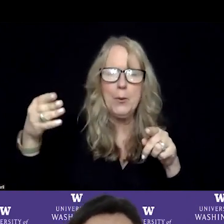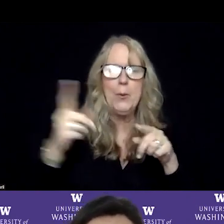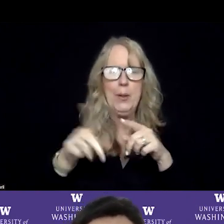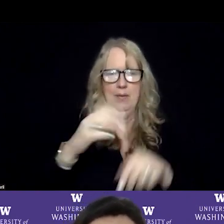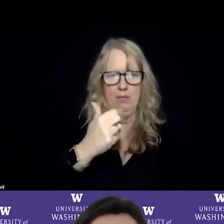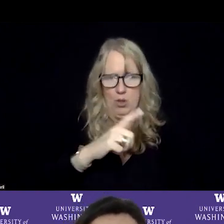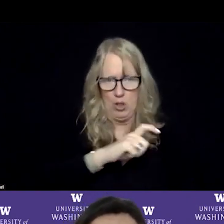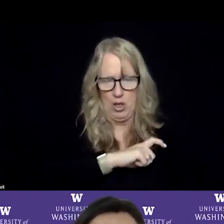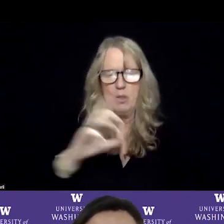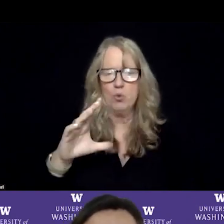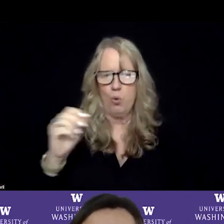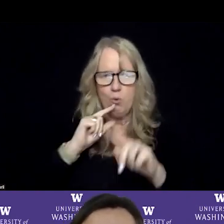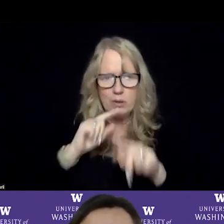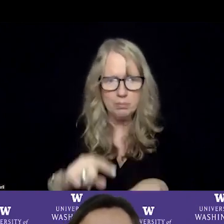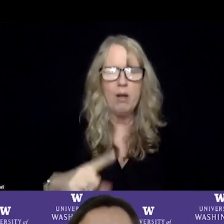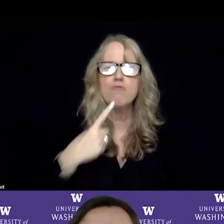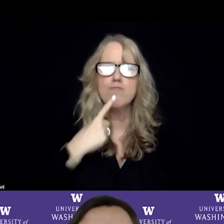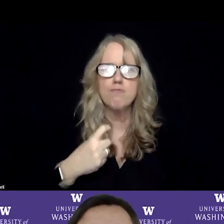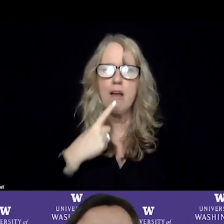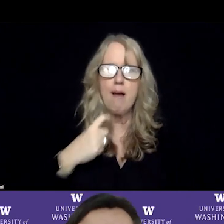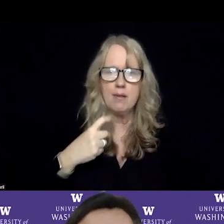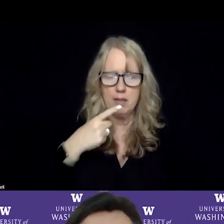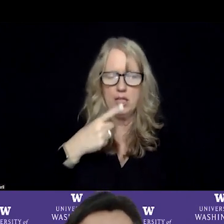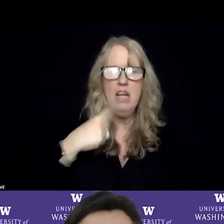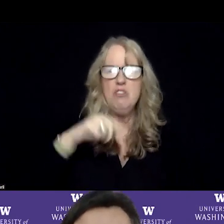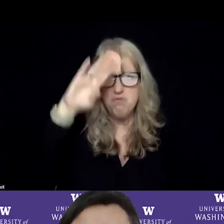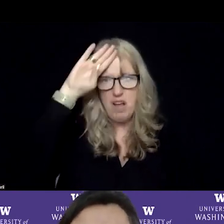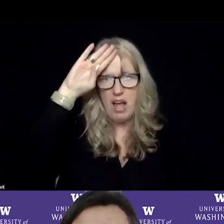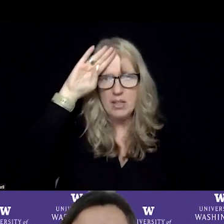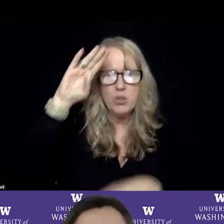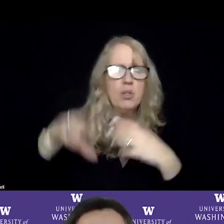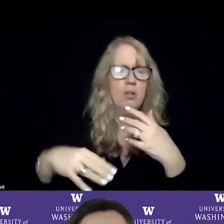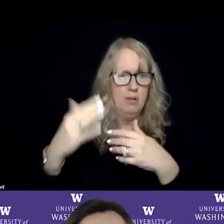CO-RESPONSE PROGRAMS. WE ARE DOING THIS ANNUALLY